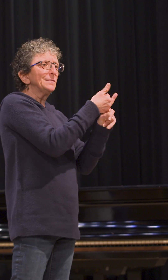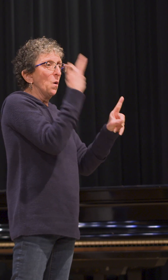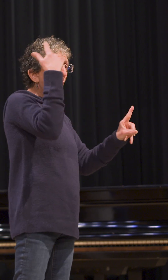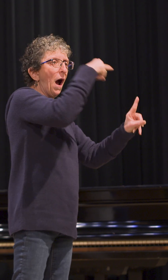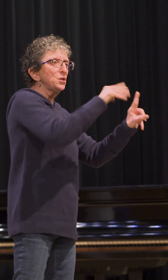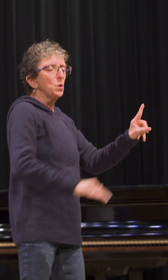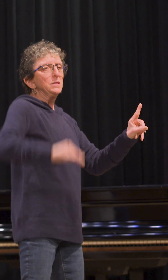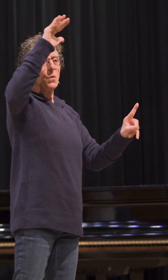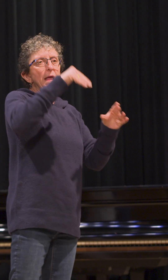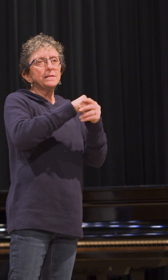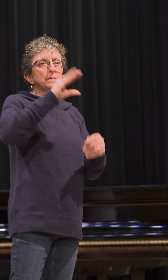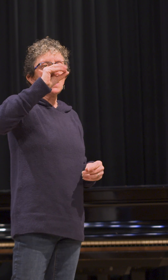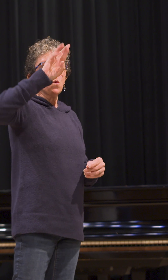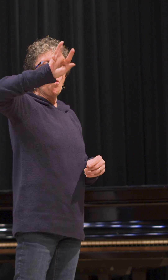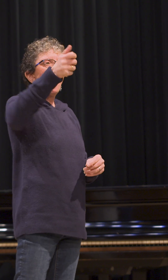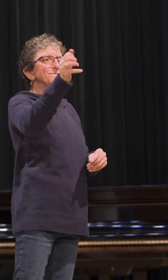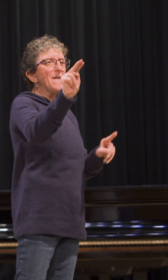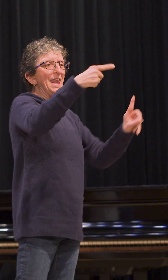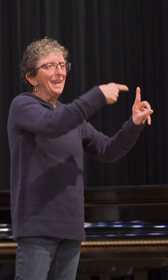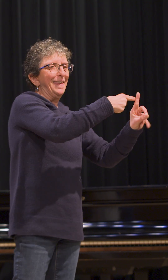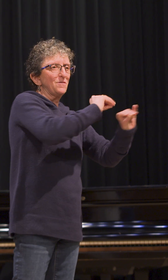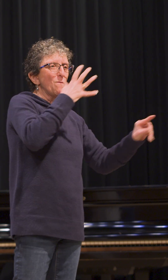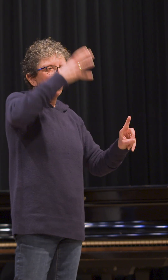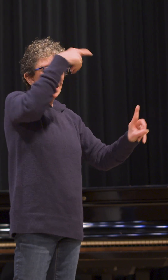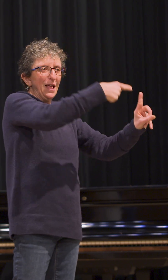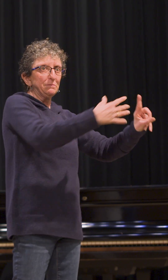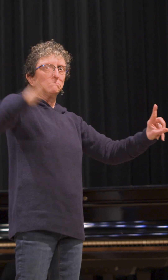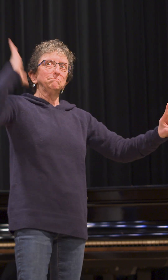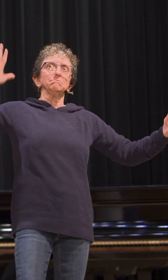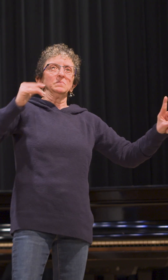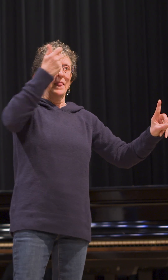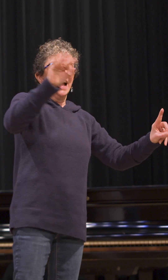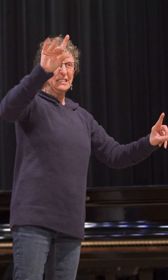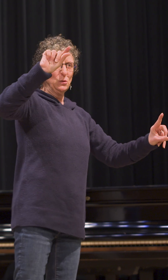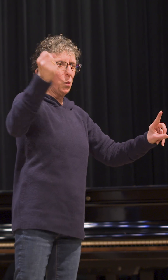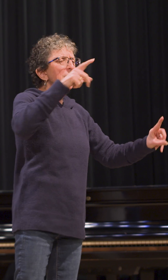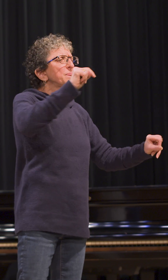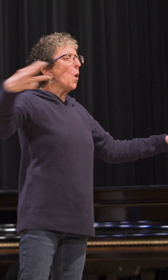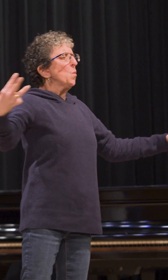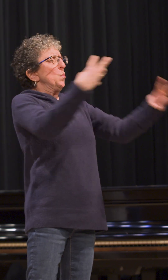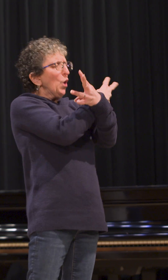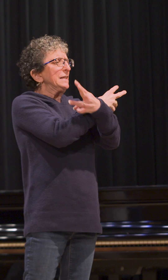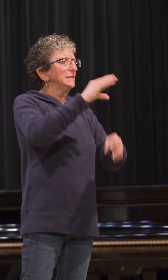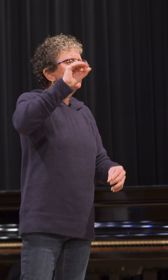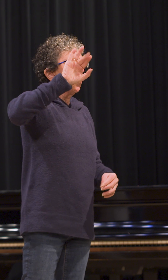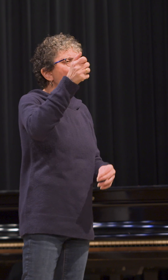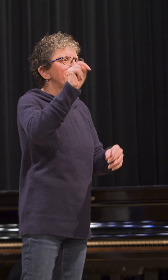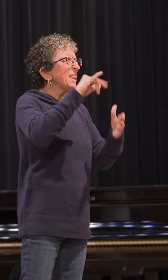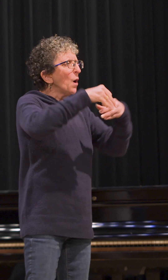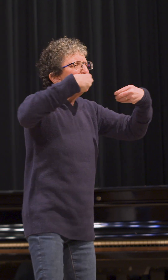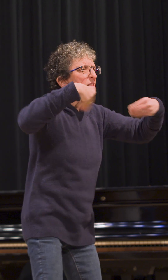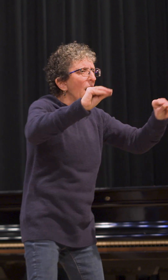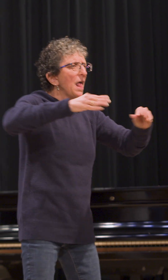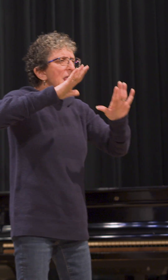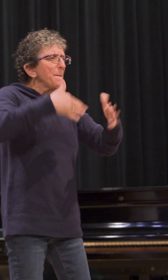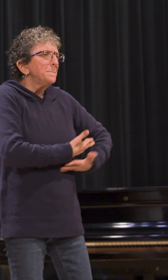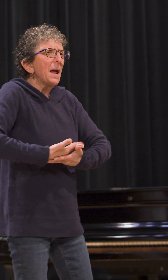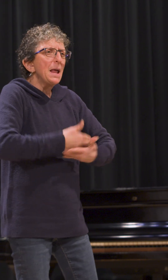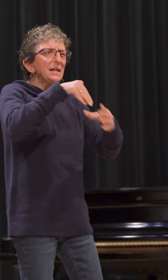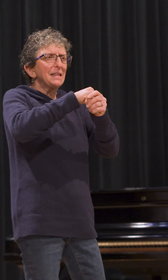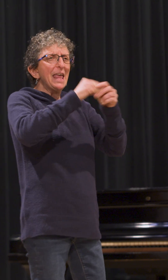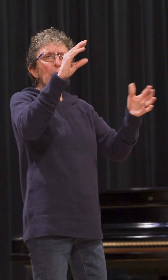And he had mental health issues growing up. He was in an orphanage and this was in the 1920s at